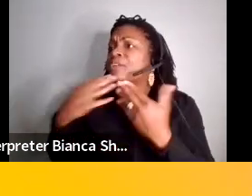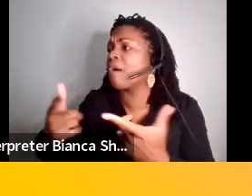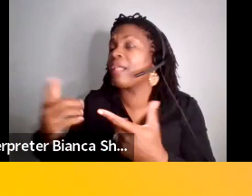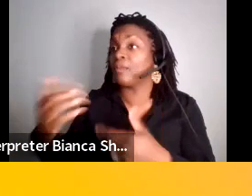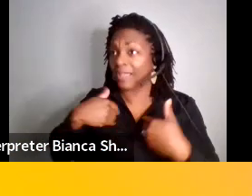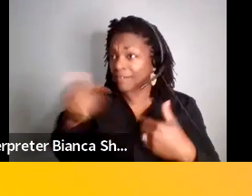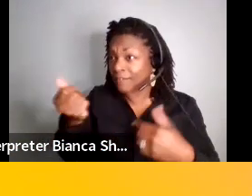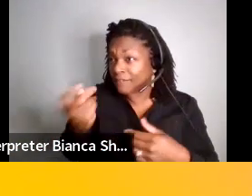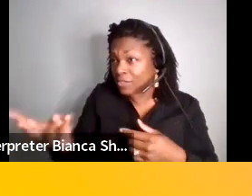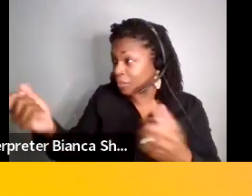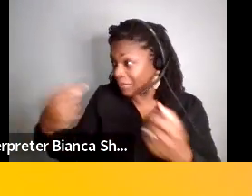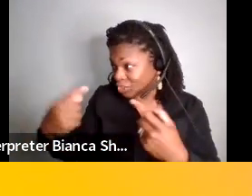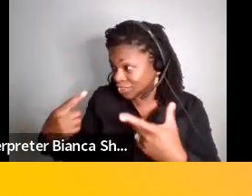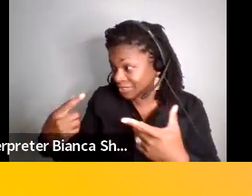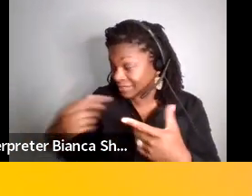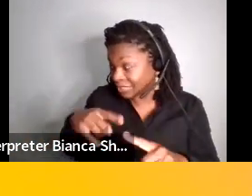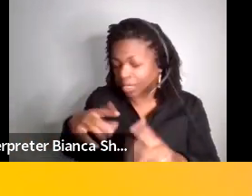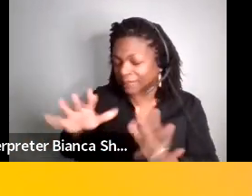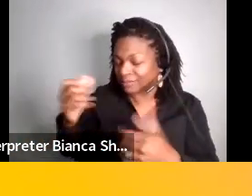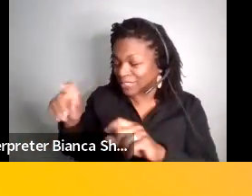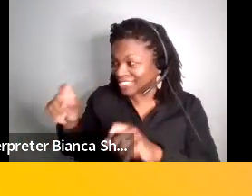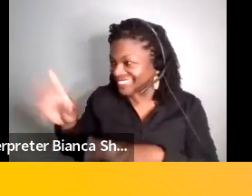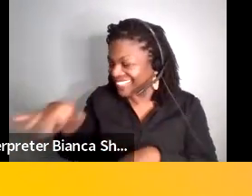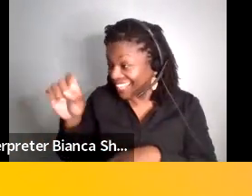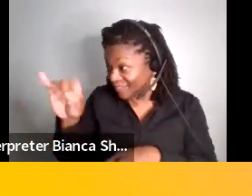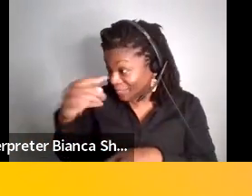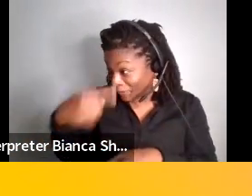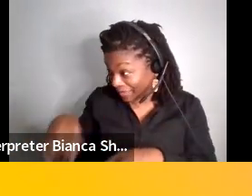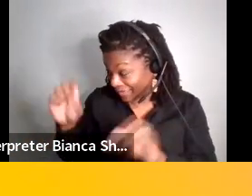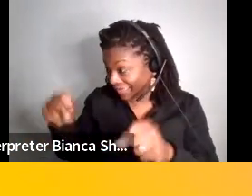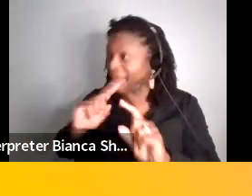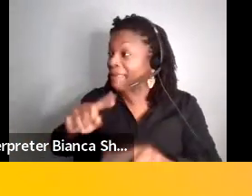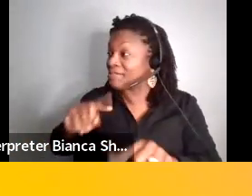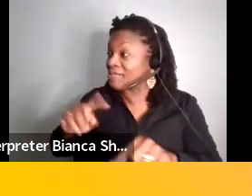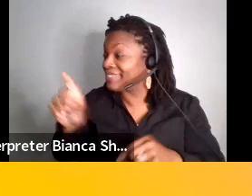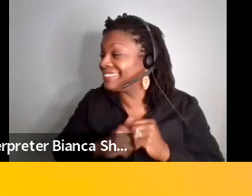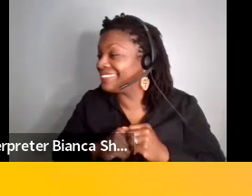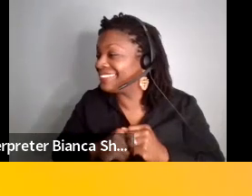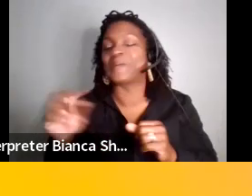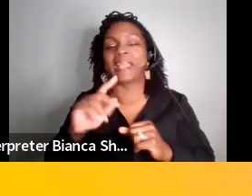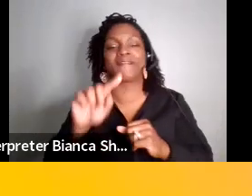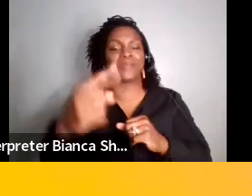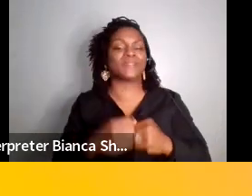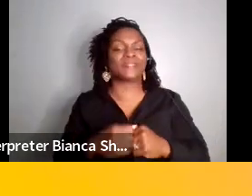If you guys went out sure. Okay, well first off Lenette, Fontano said.